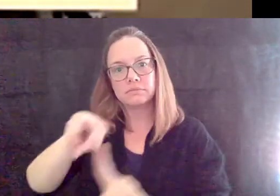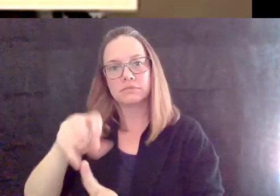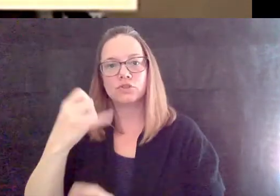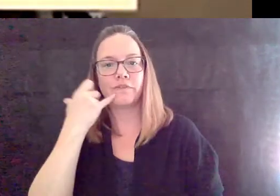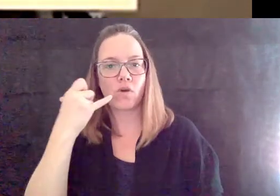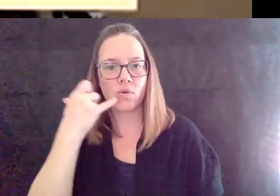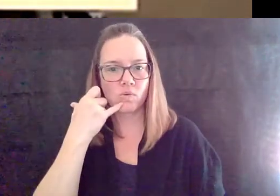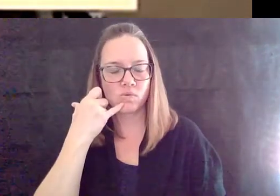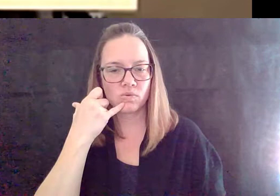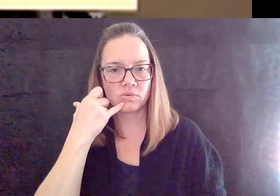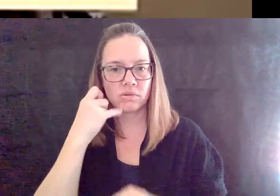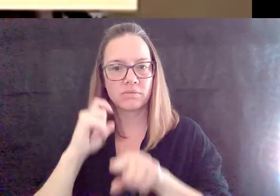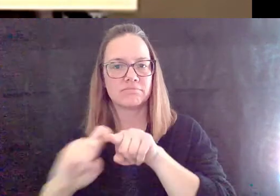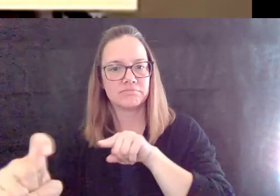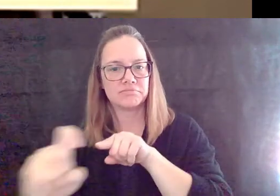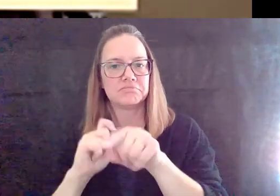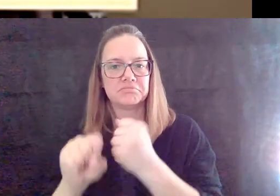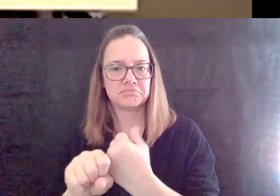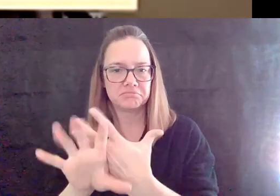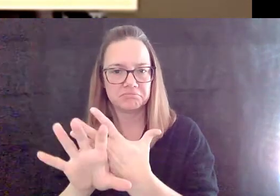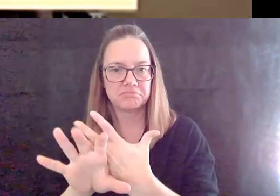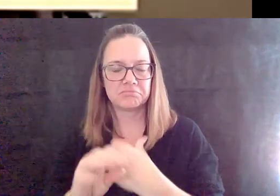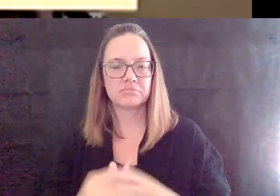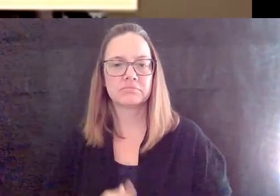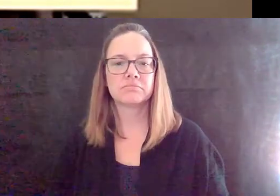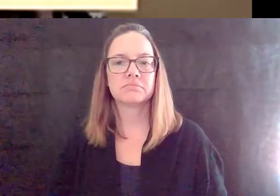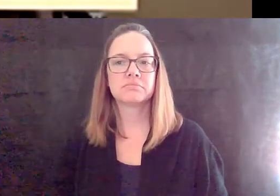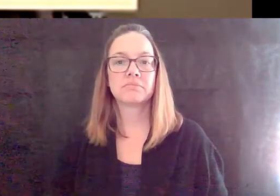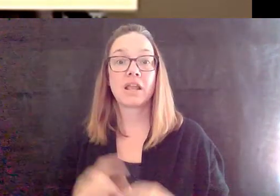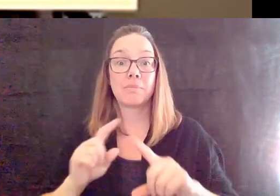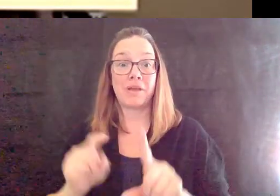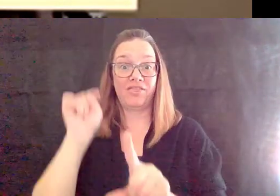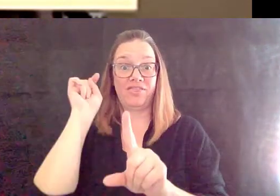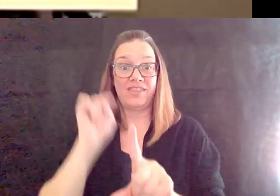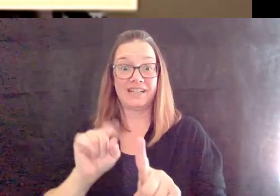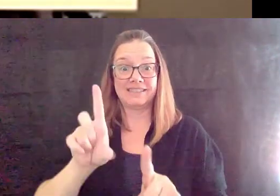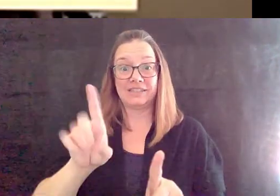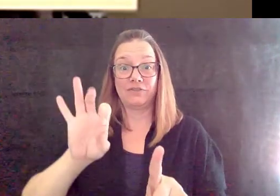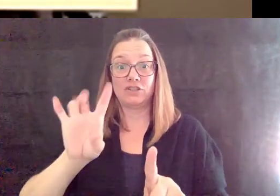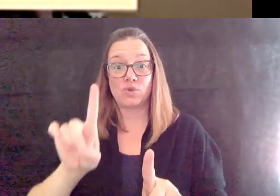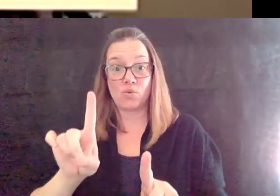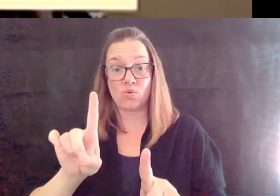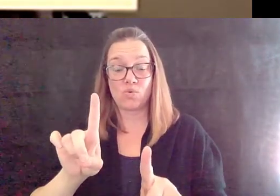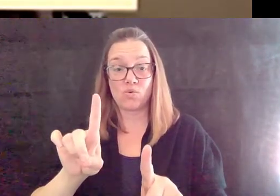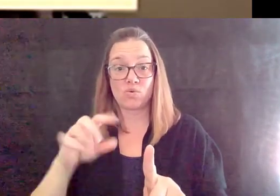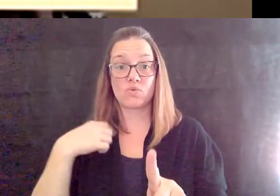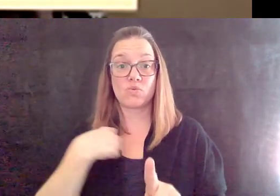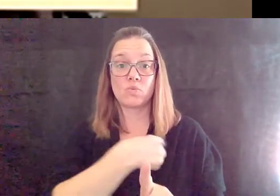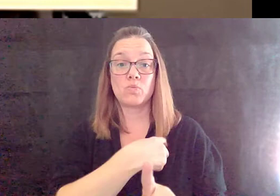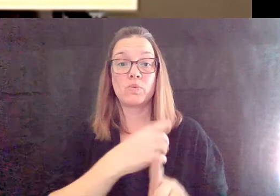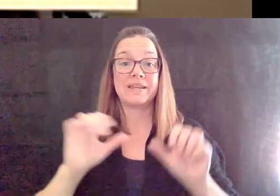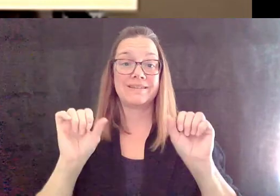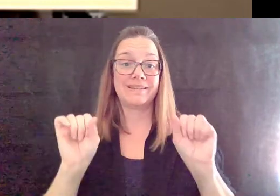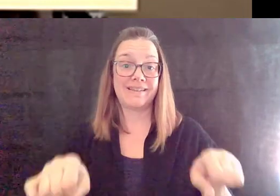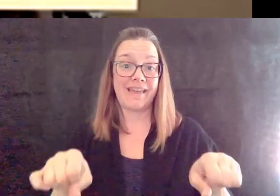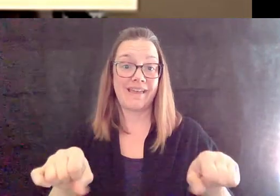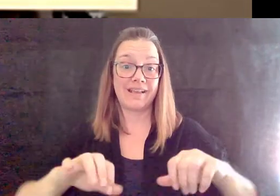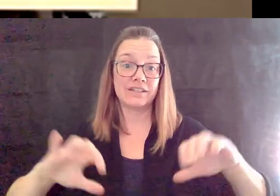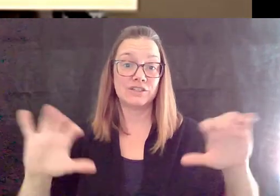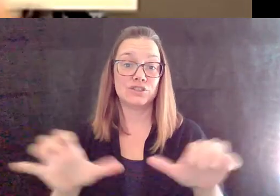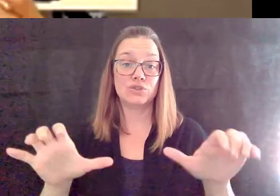But I think this will allow us to move to doing